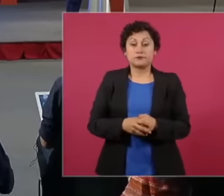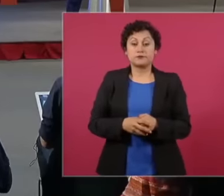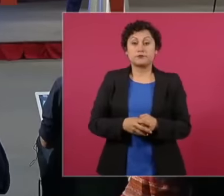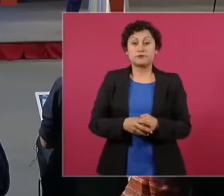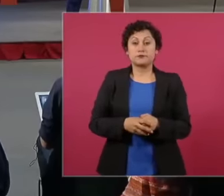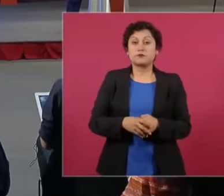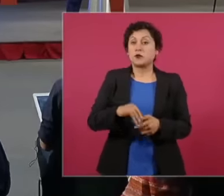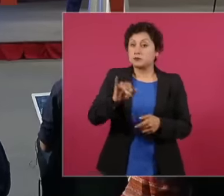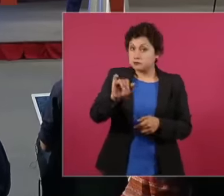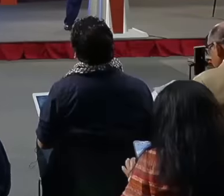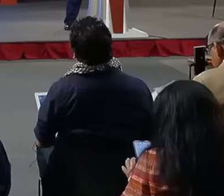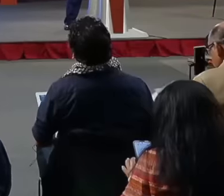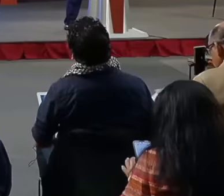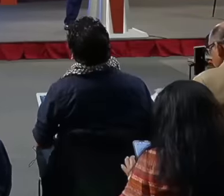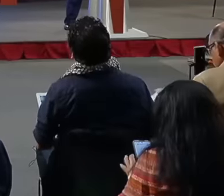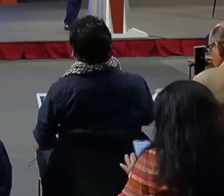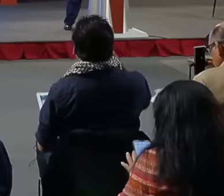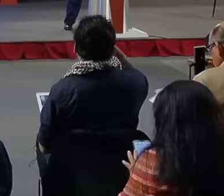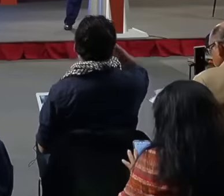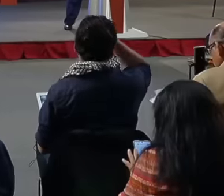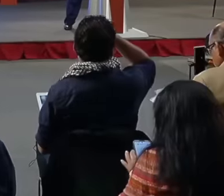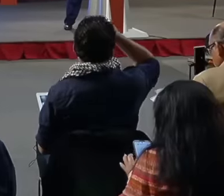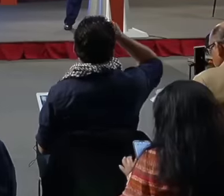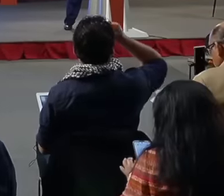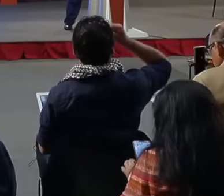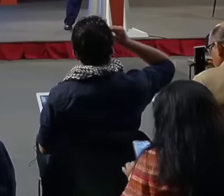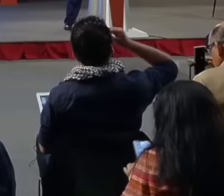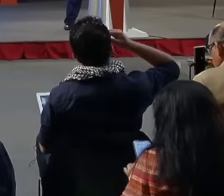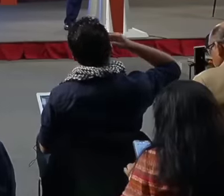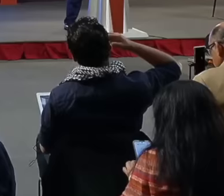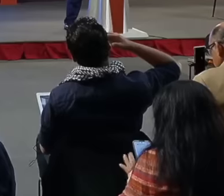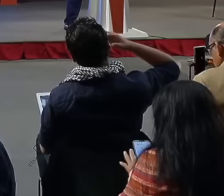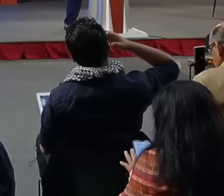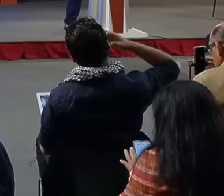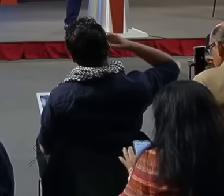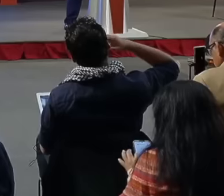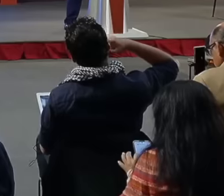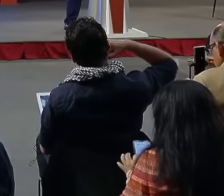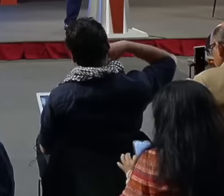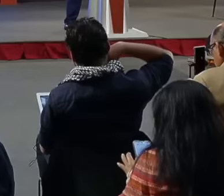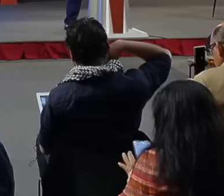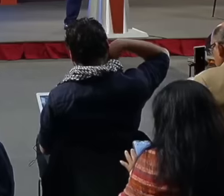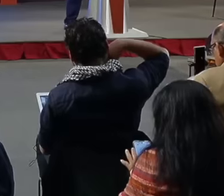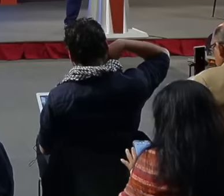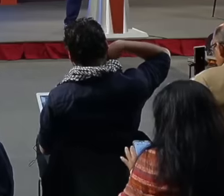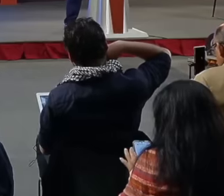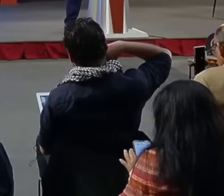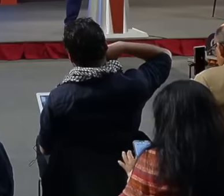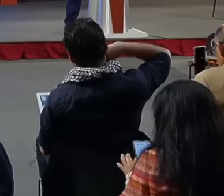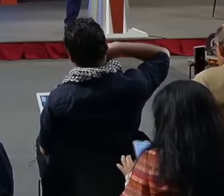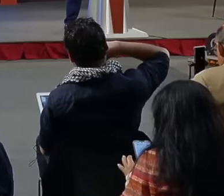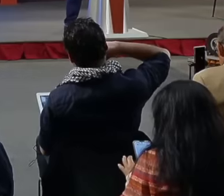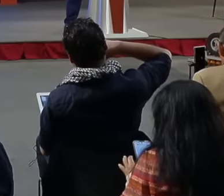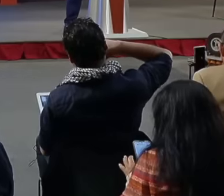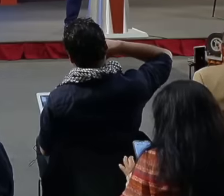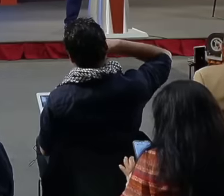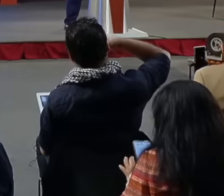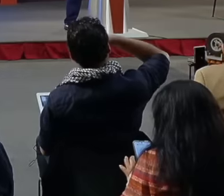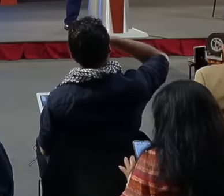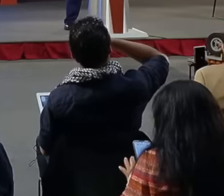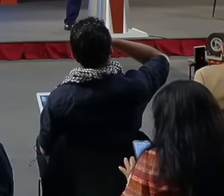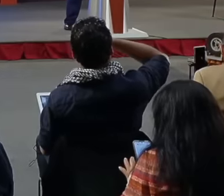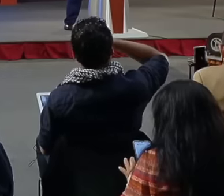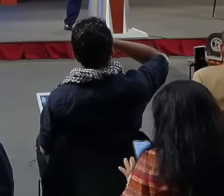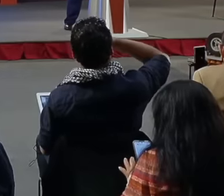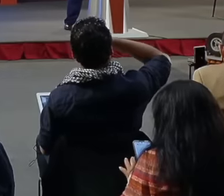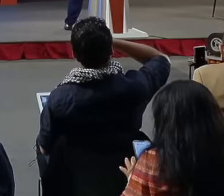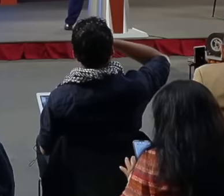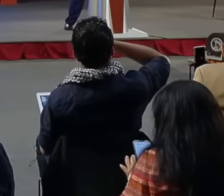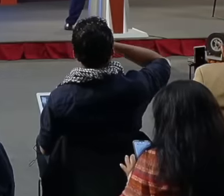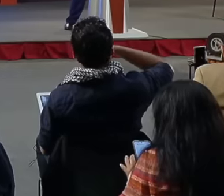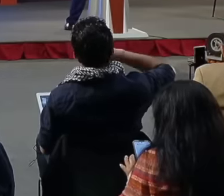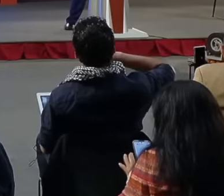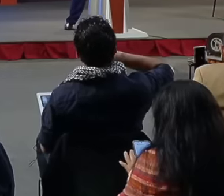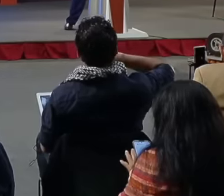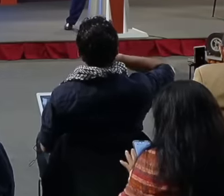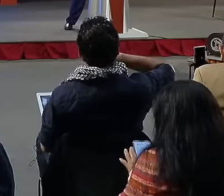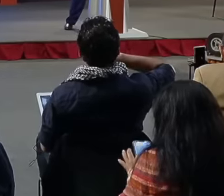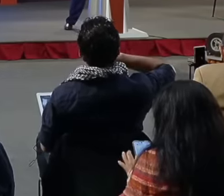workers telling them in 2006 I know that it was going to be a disgrace if we won and